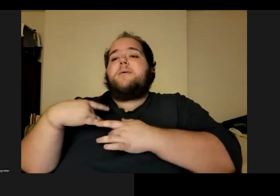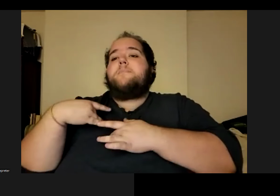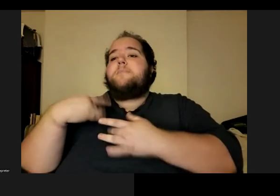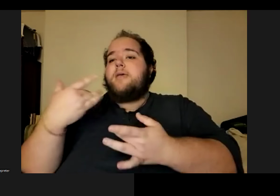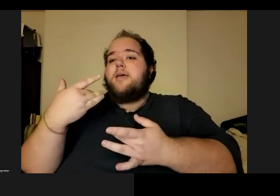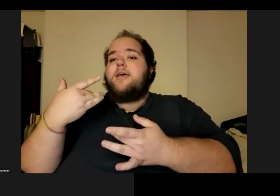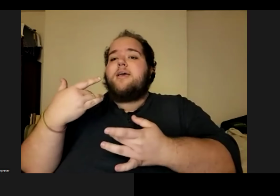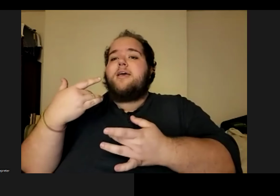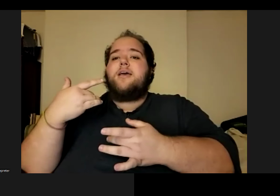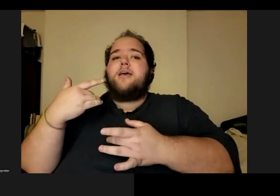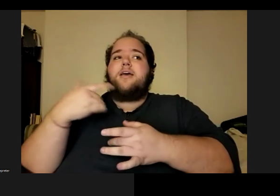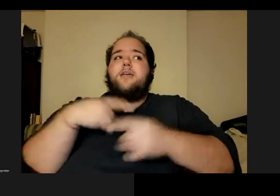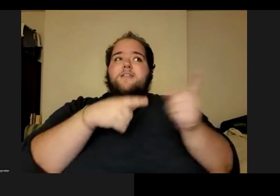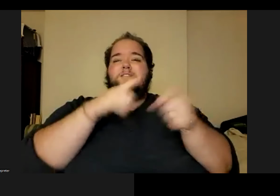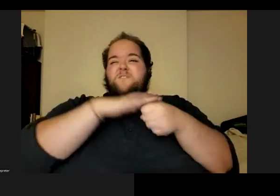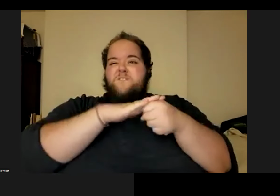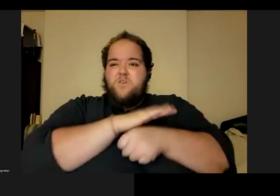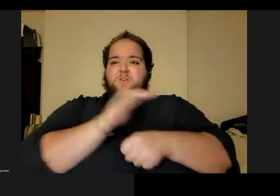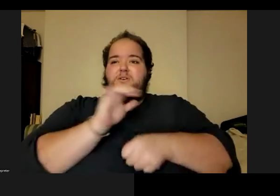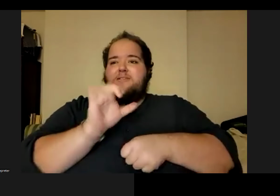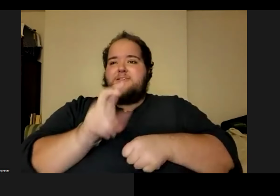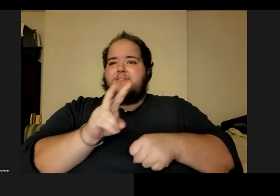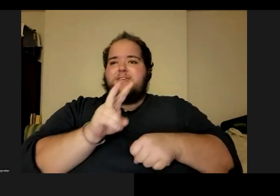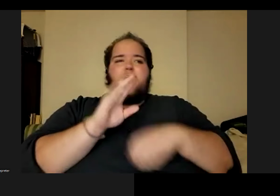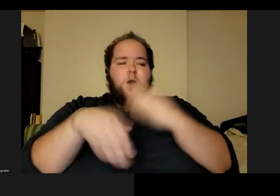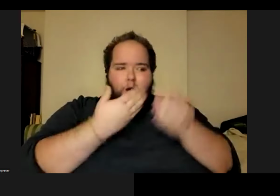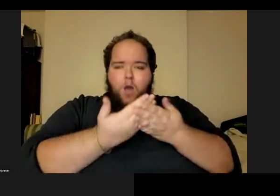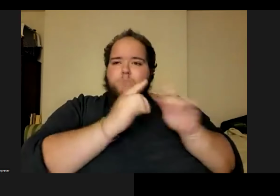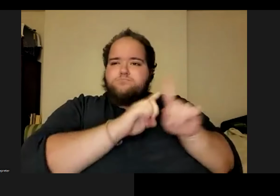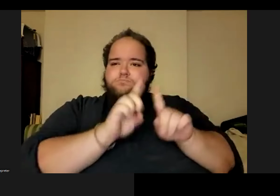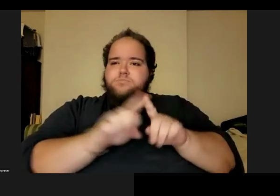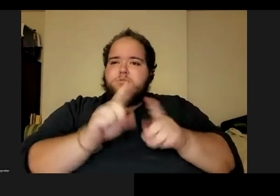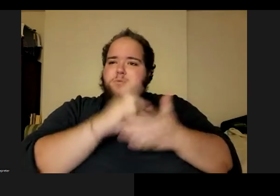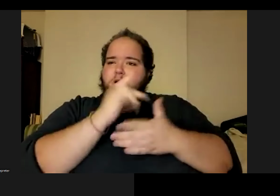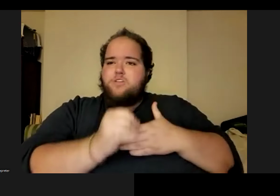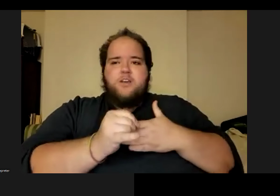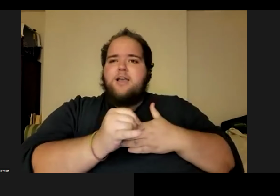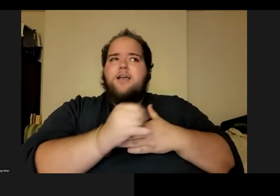your long cv Because you want to keep it to a page or two.